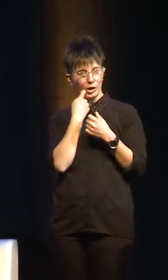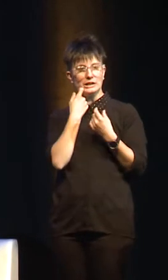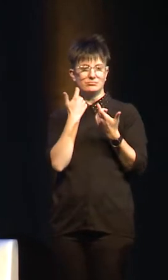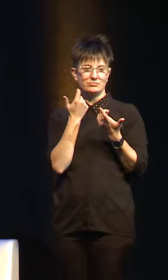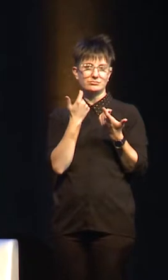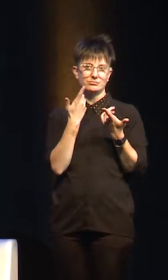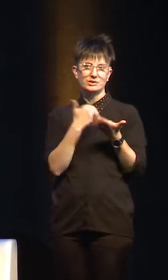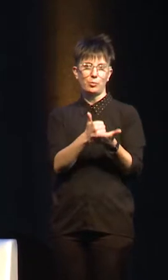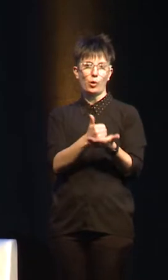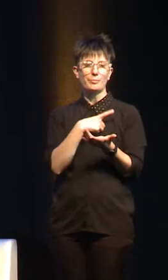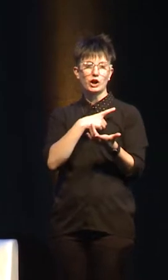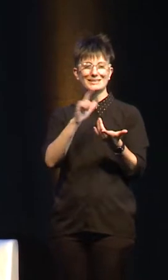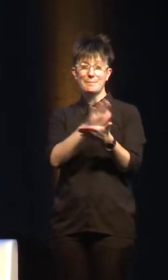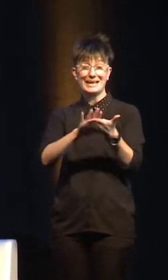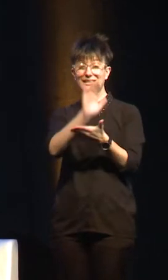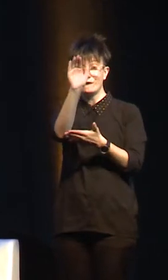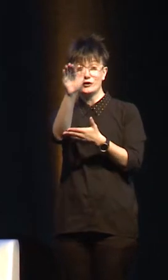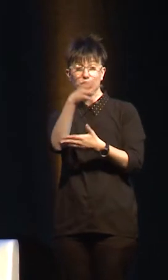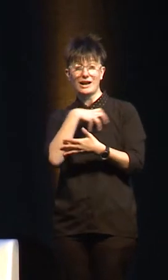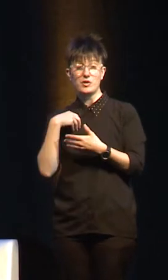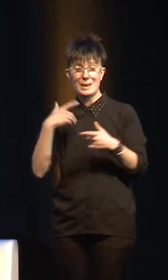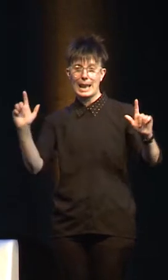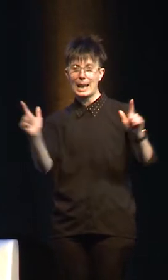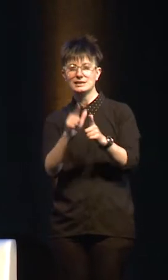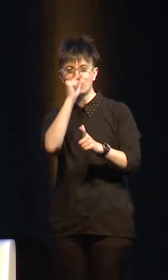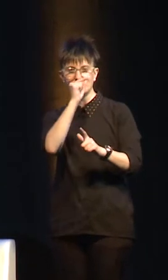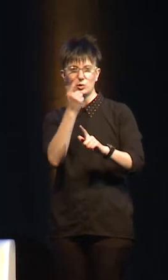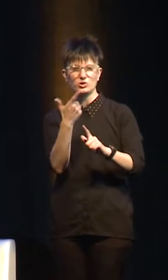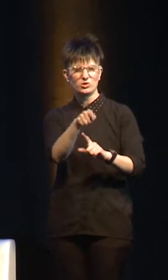overturn it. But you know things are going to get harder in the future than they are